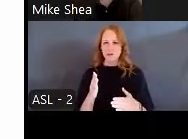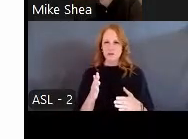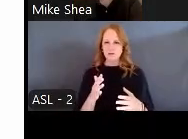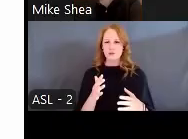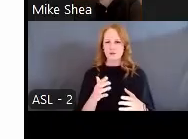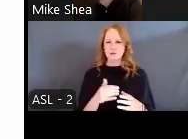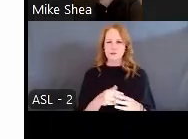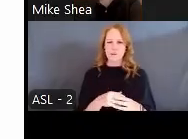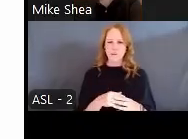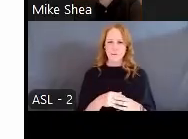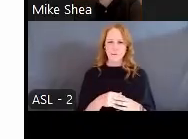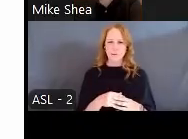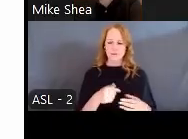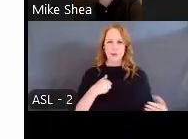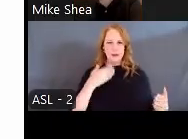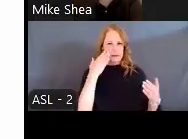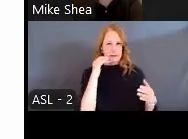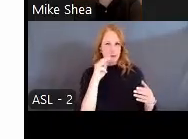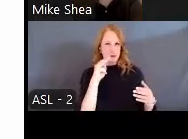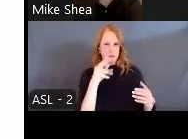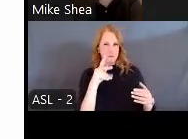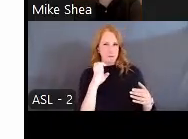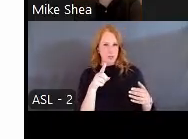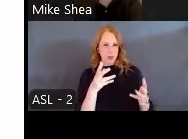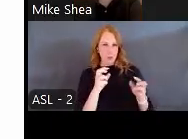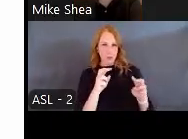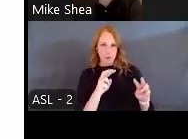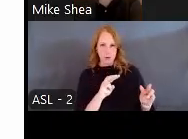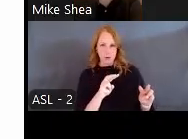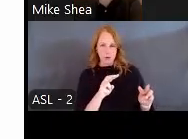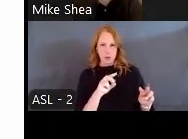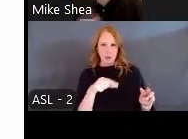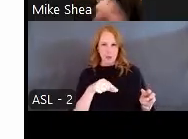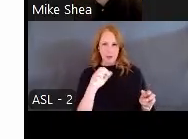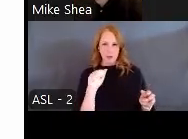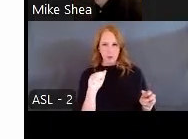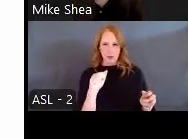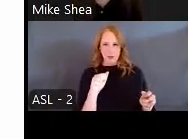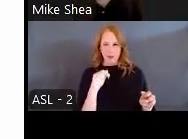uh, I don't know if Mike, you want to take a look at the Q&A pod and if you're willing to share your